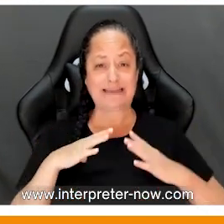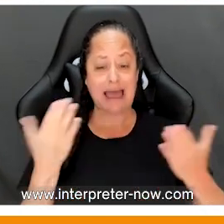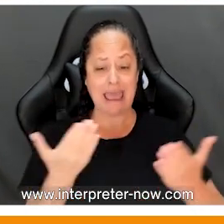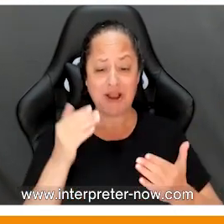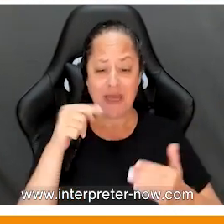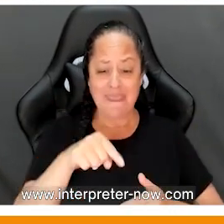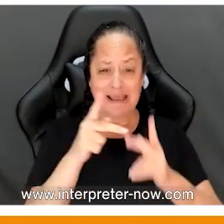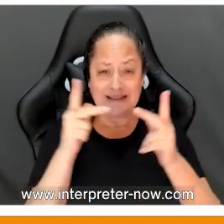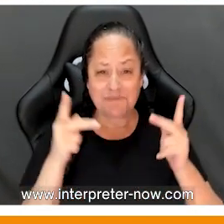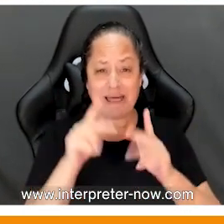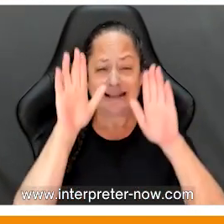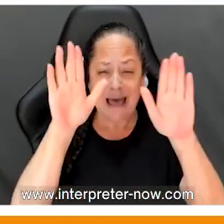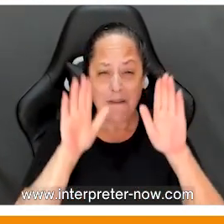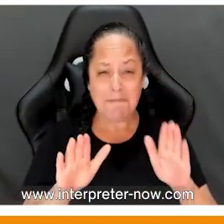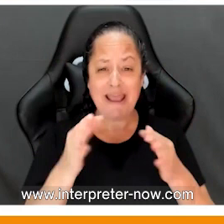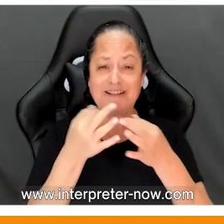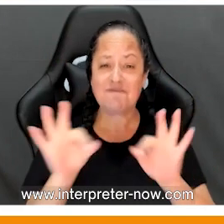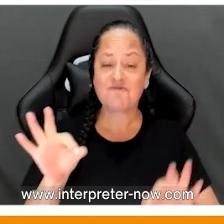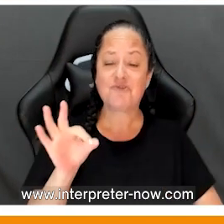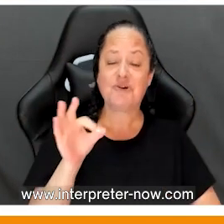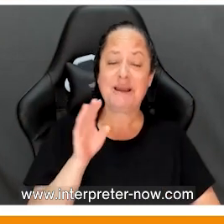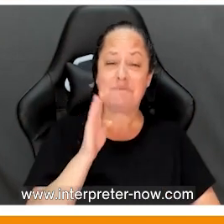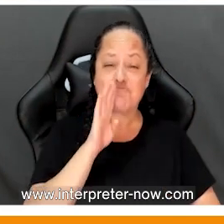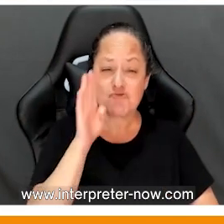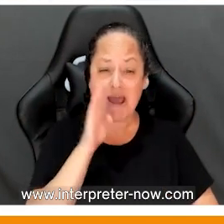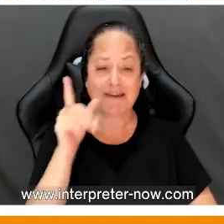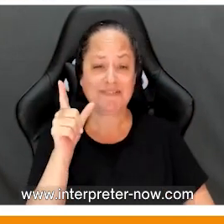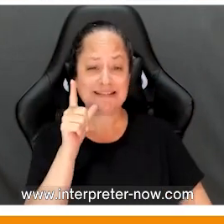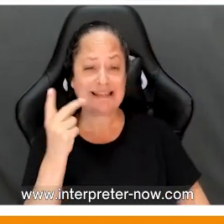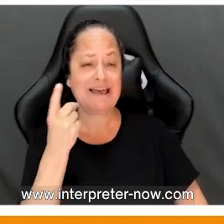I'm talking about free breakfasts, lunch, dinner, perks, galore.